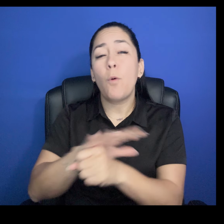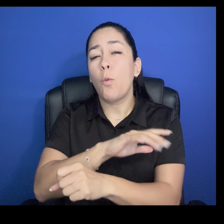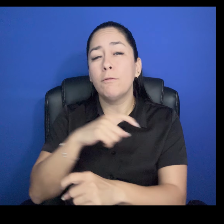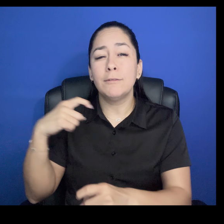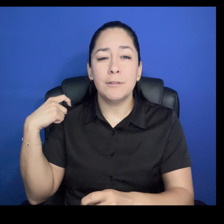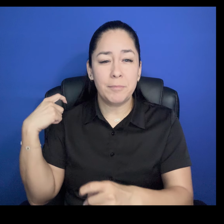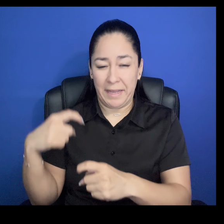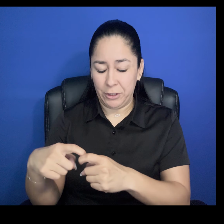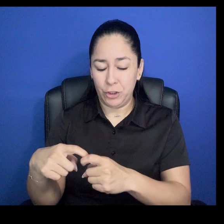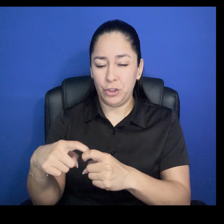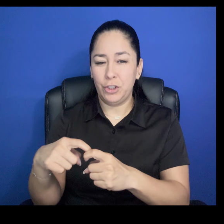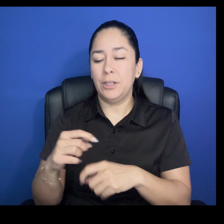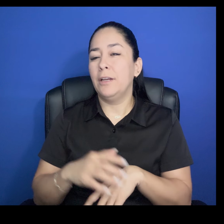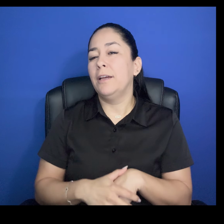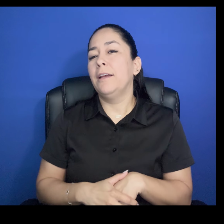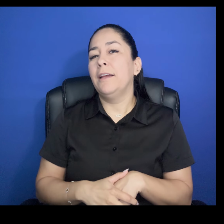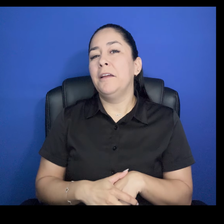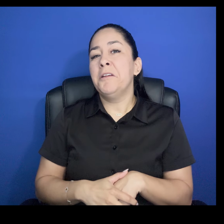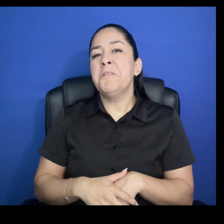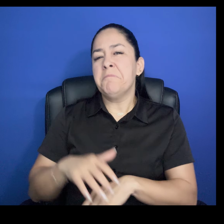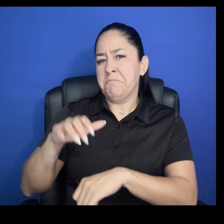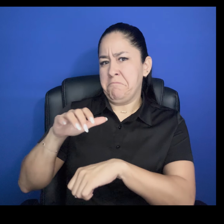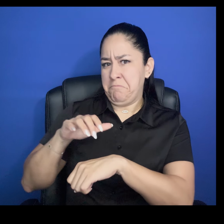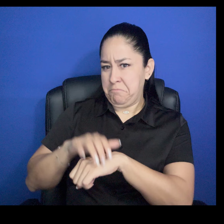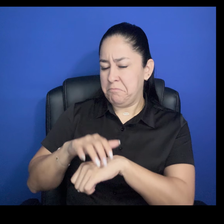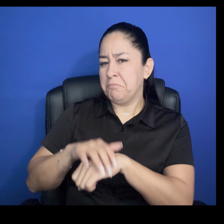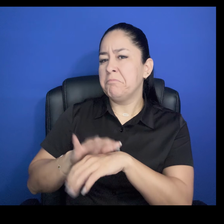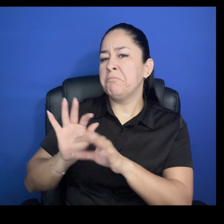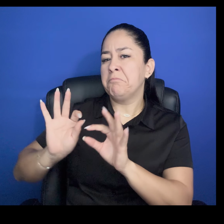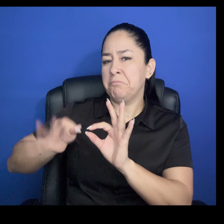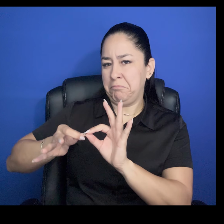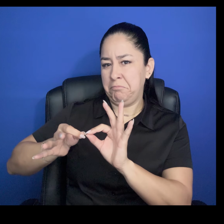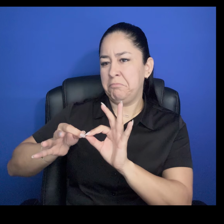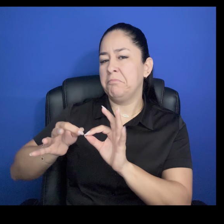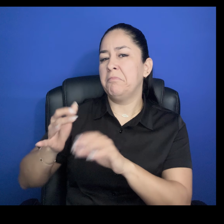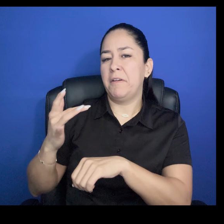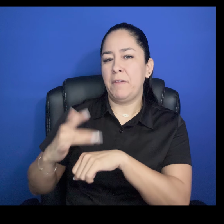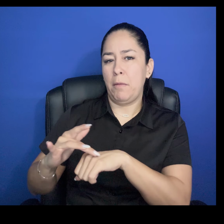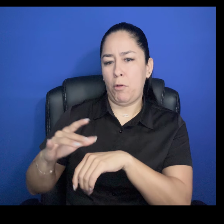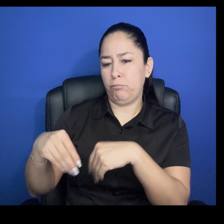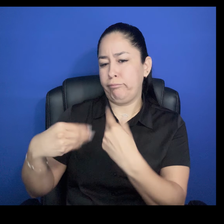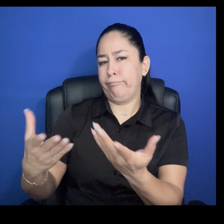and we made English, a translation available to anyone that wanted to come.